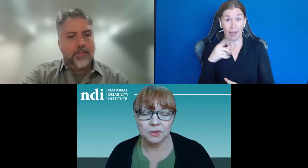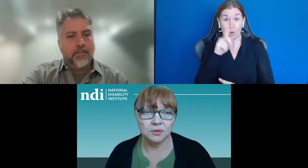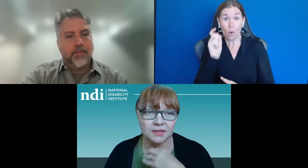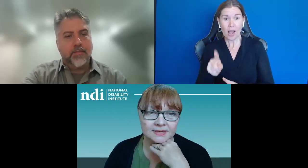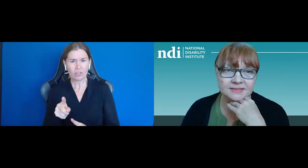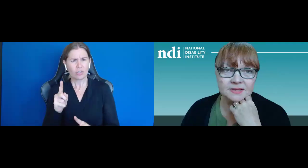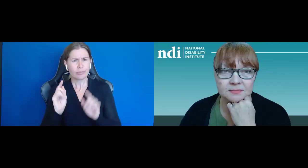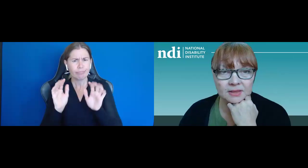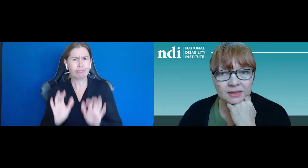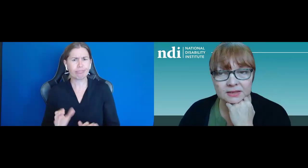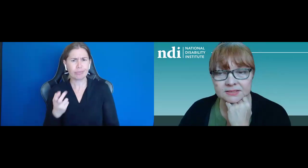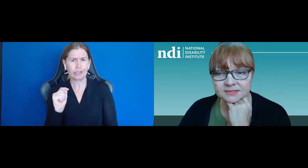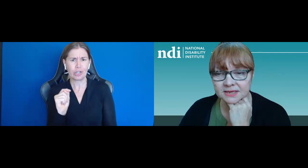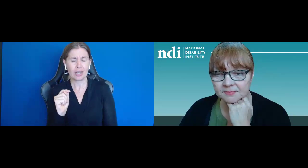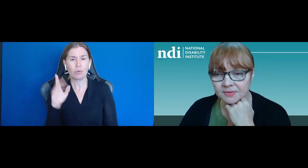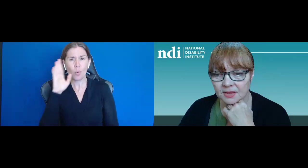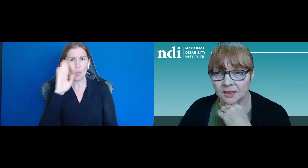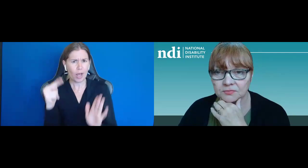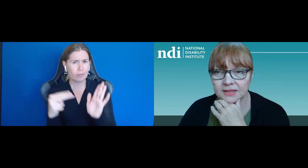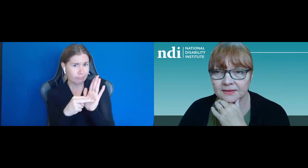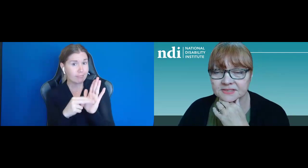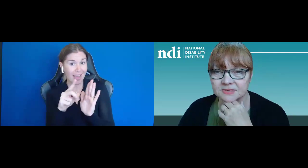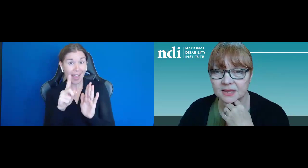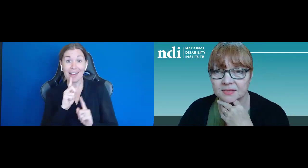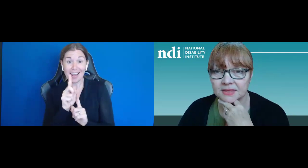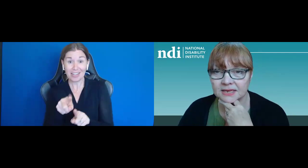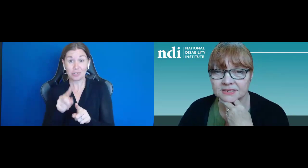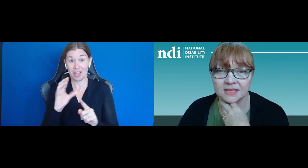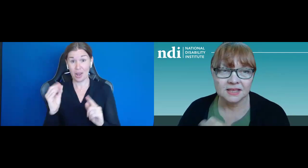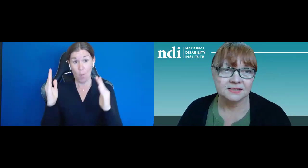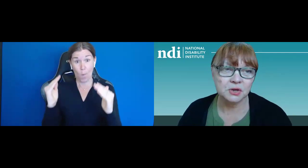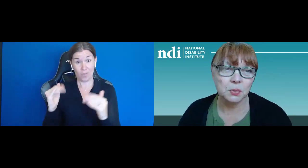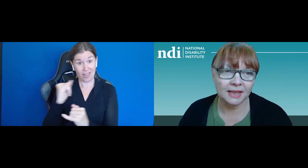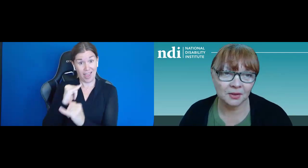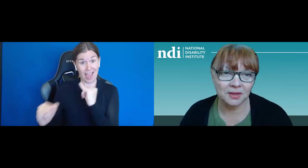We will get to them, and, hopefully, have some time at the end. So, now,